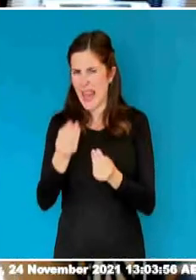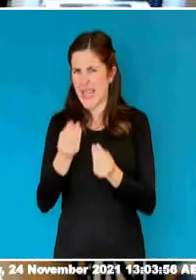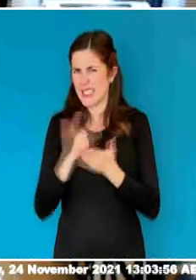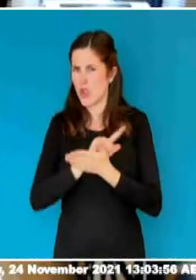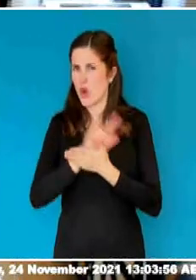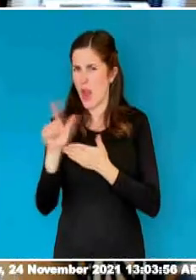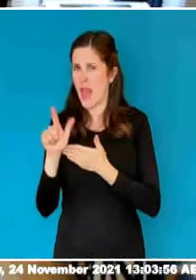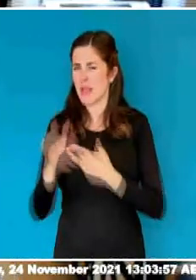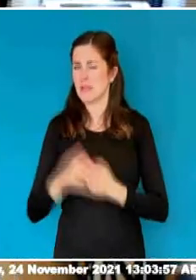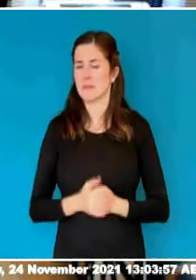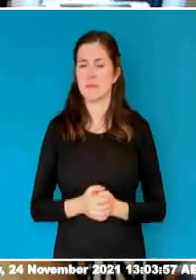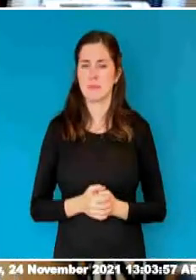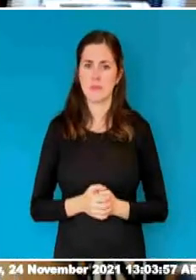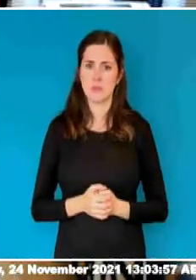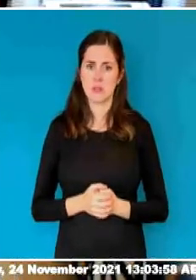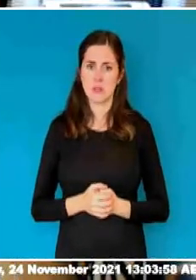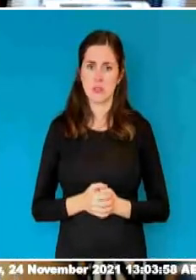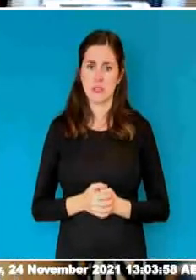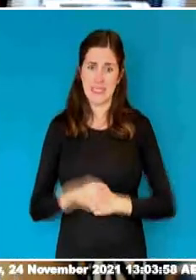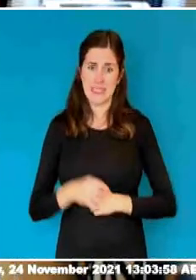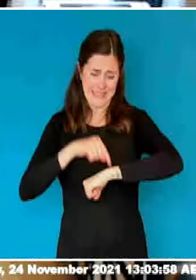My final question --- CHAIR: I'm sorry, I think we are running out of time,